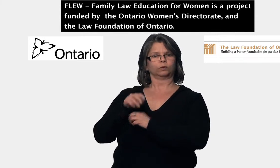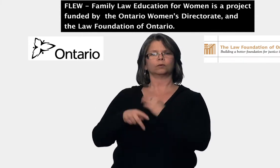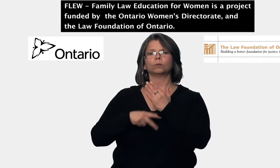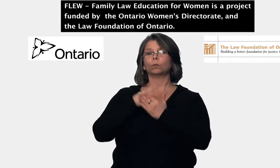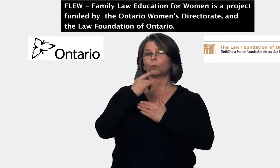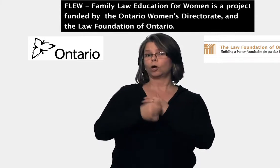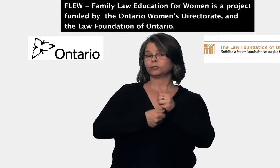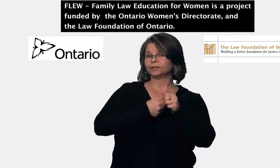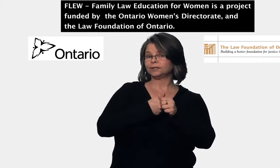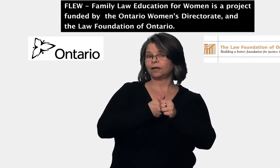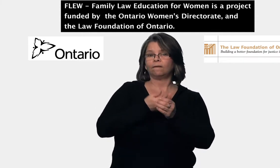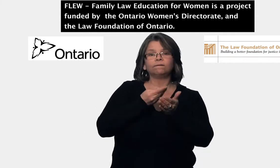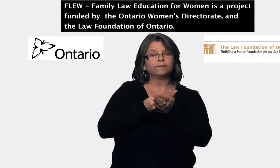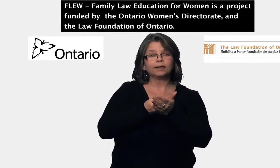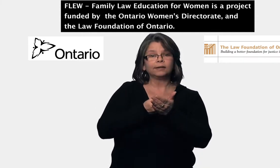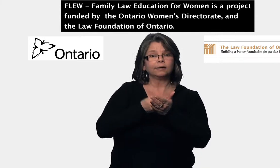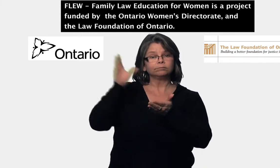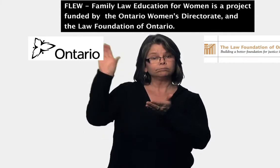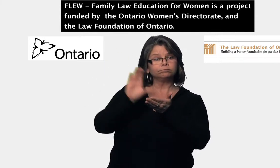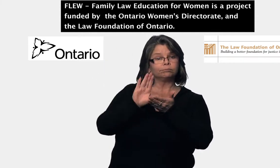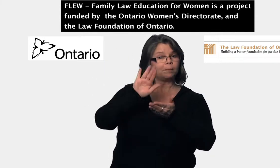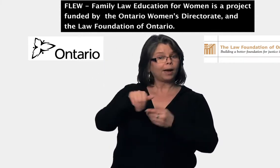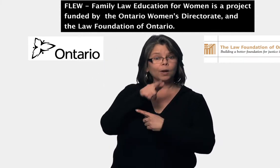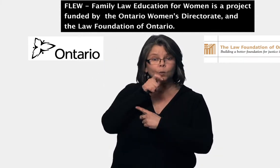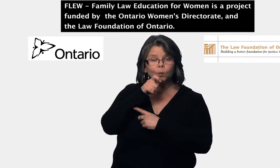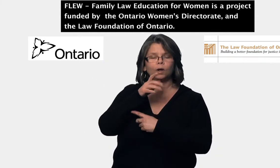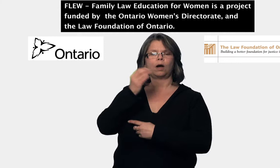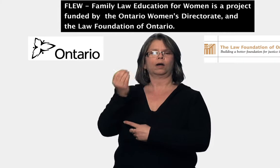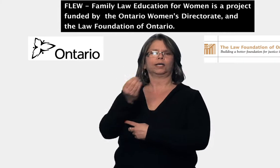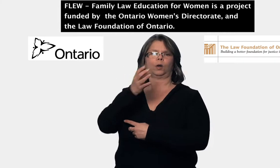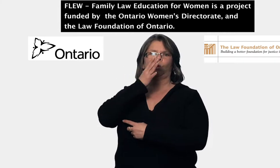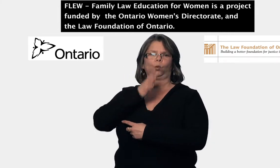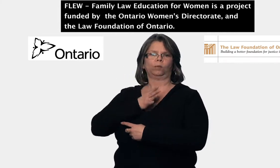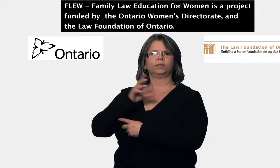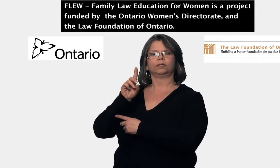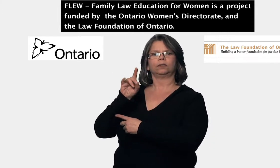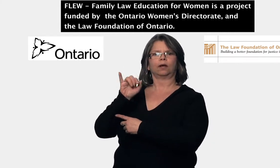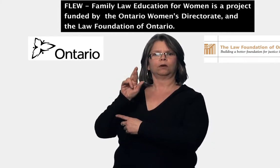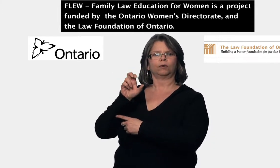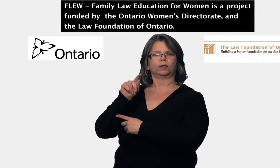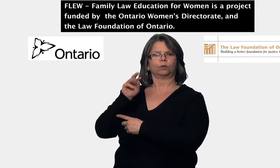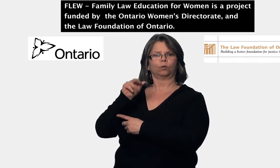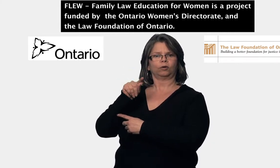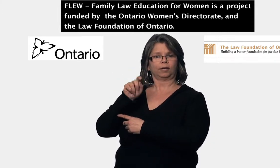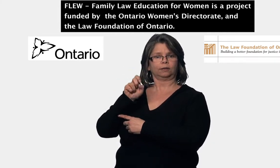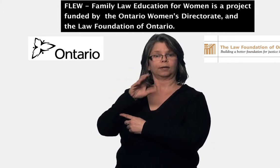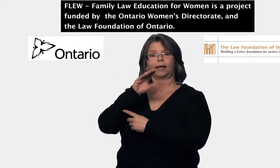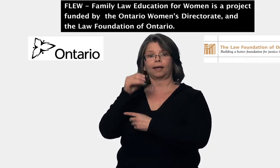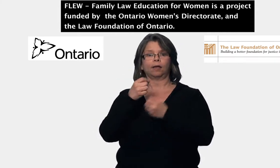is a project funded by the Ontario Women's Directorate